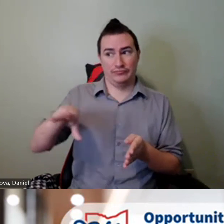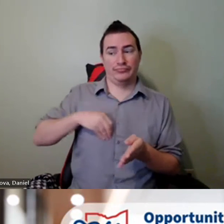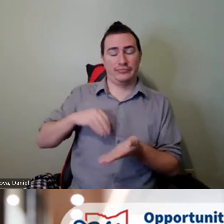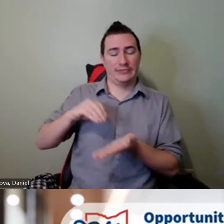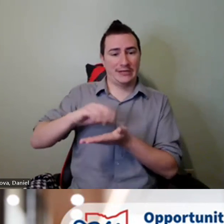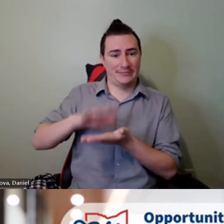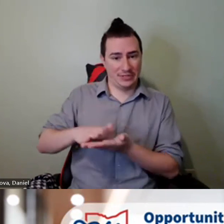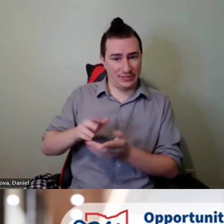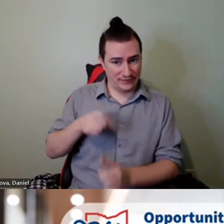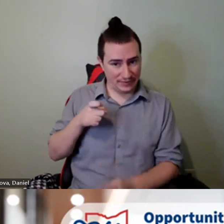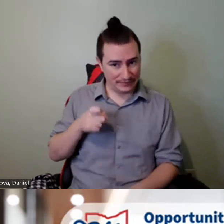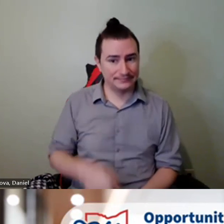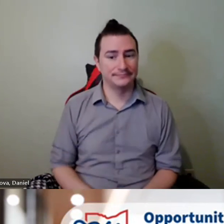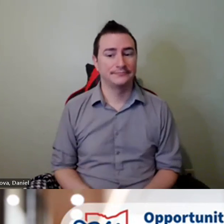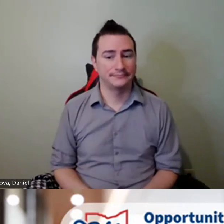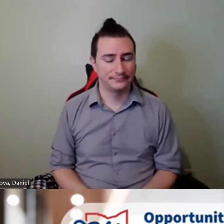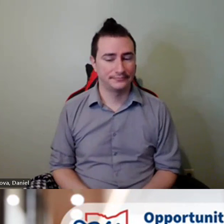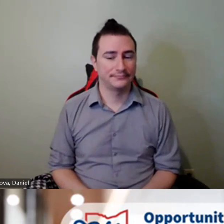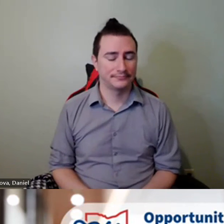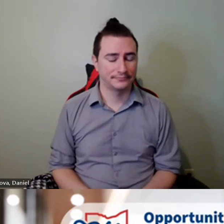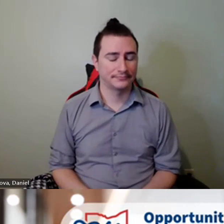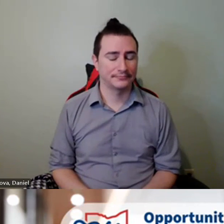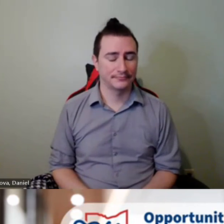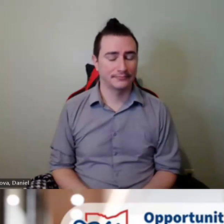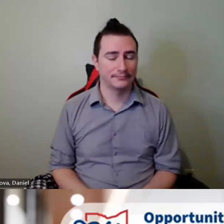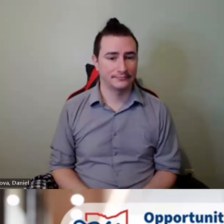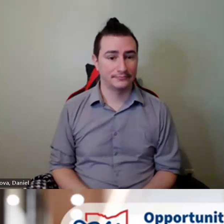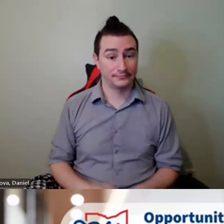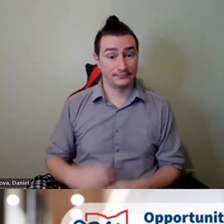can come from and that an employer can request that this